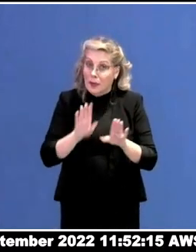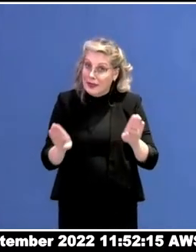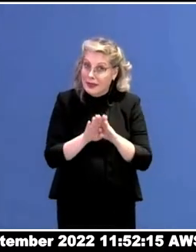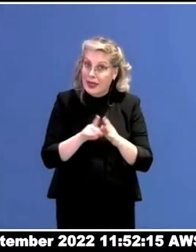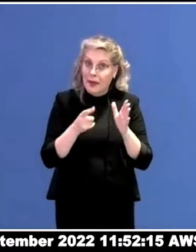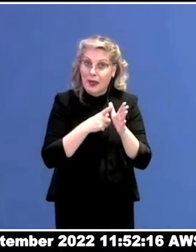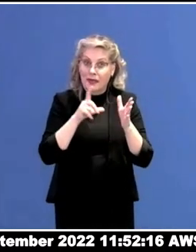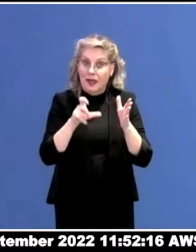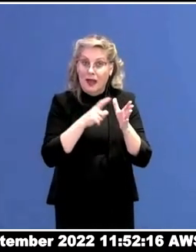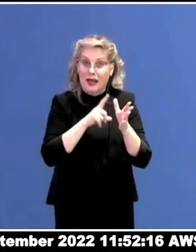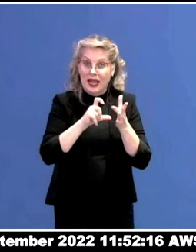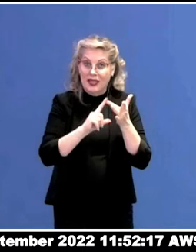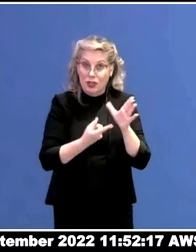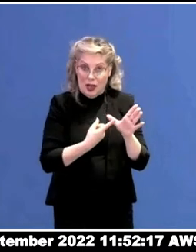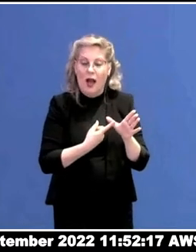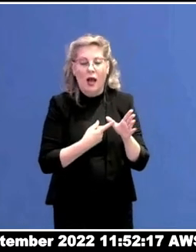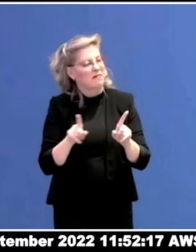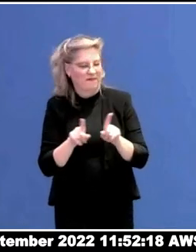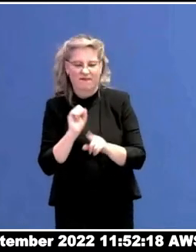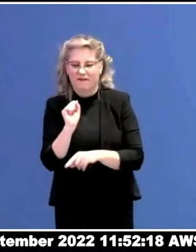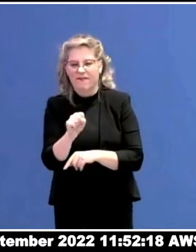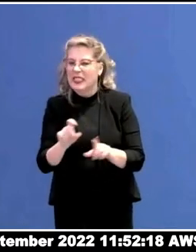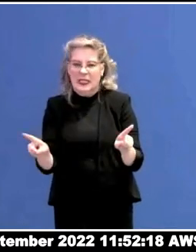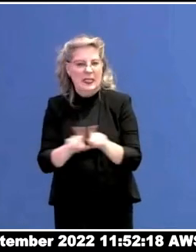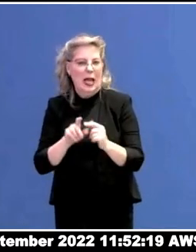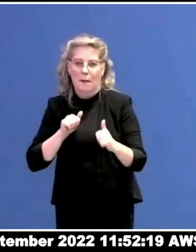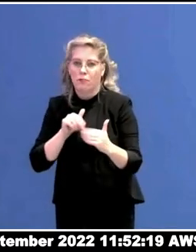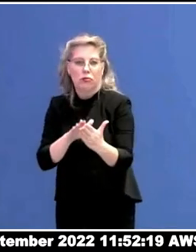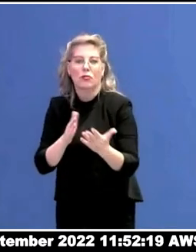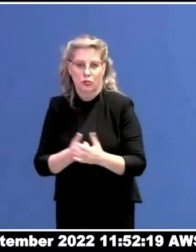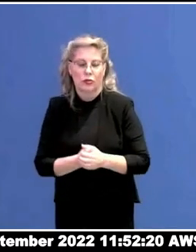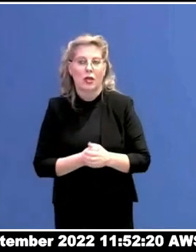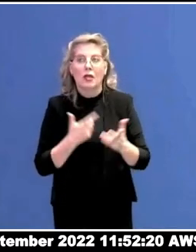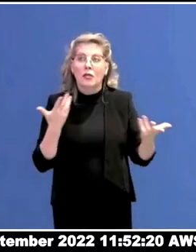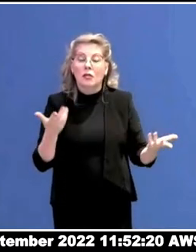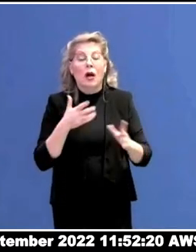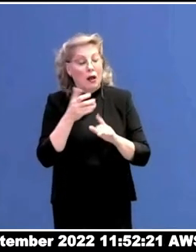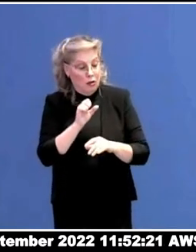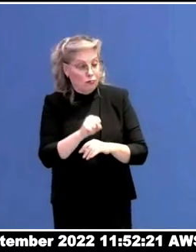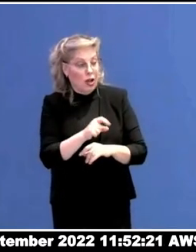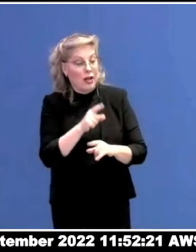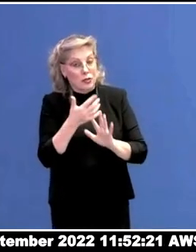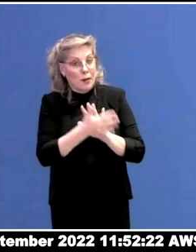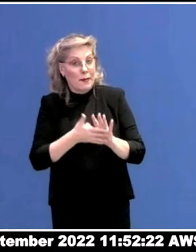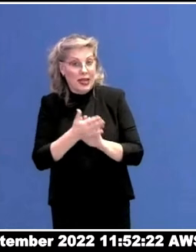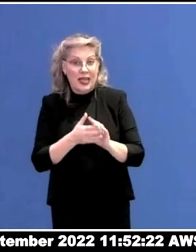Is that right? MS KRAKOUER: Exactly the same approach. MS McMAHON: And so the supports you were providing were individual and tailored to the